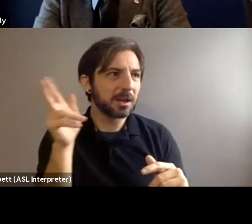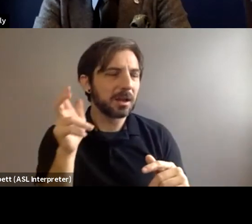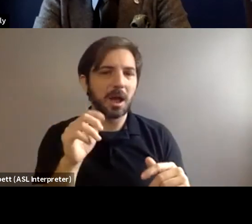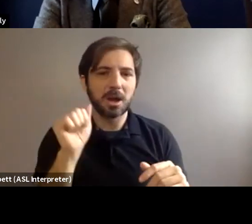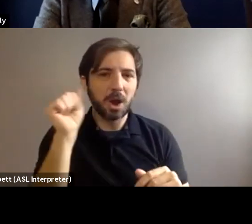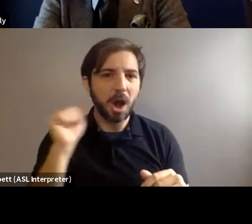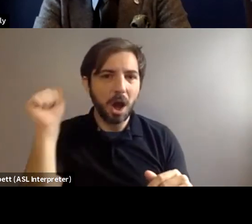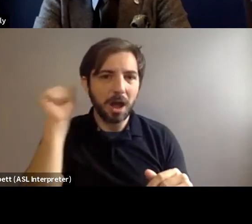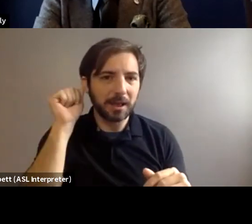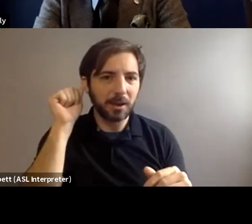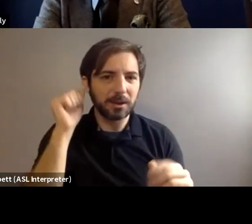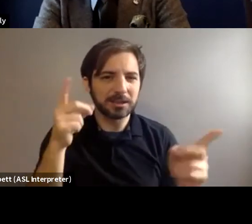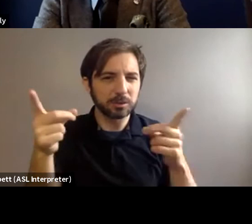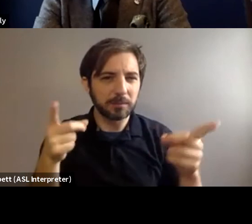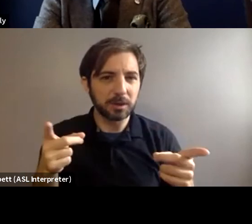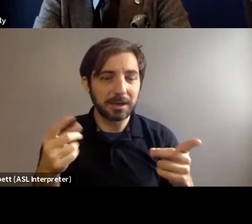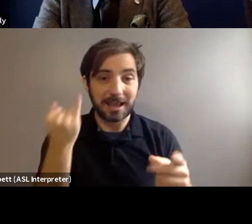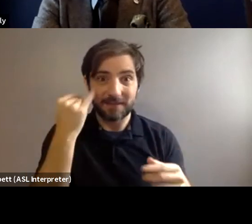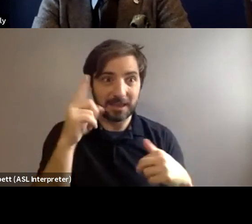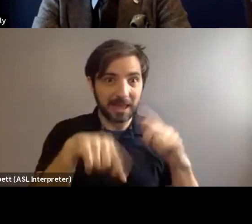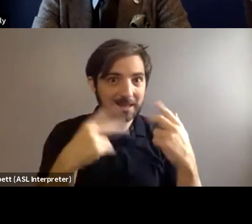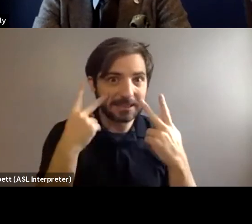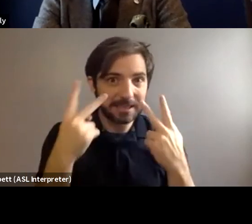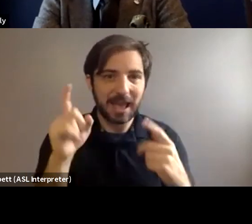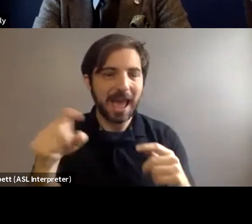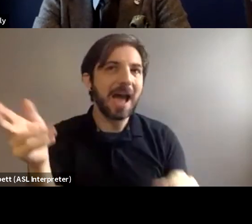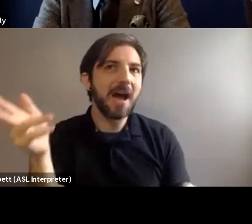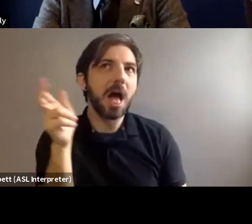that's not cited so it's really important to have the feedback of someone that actually